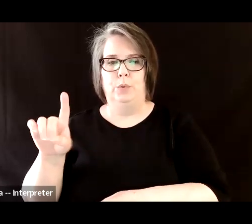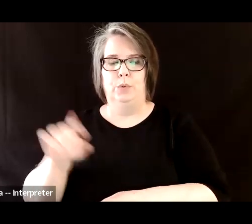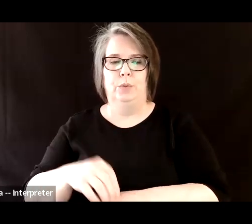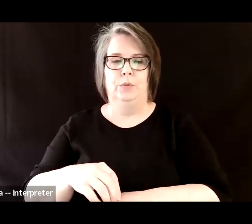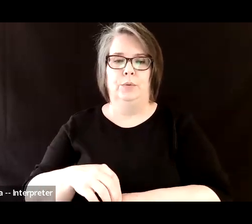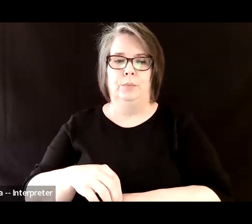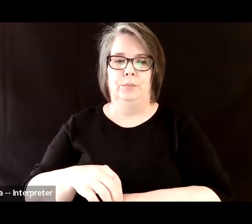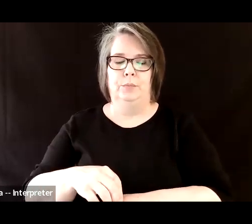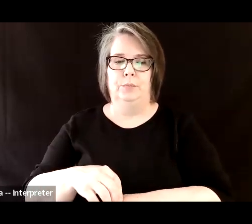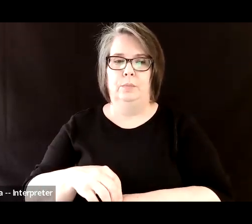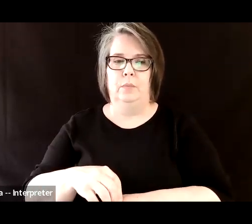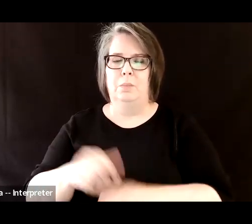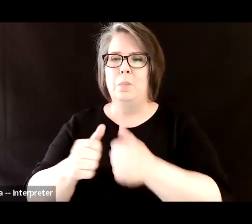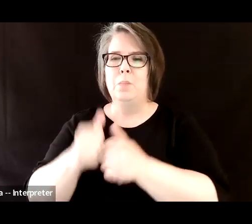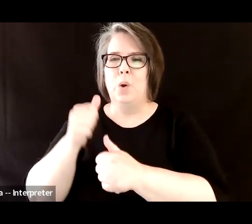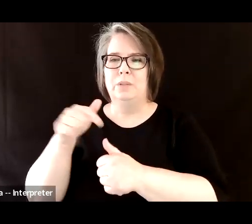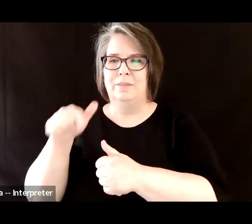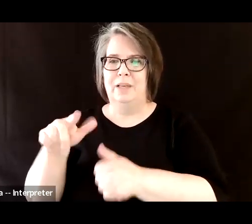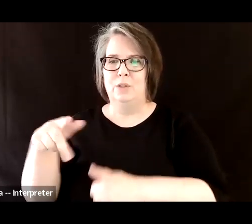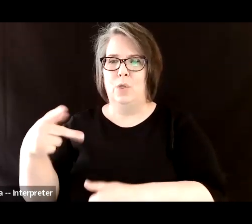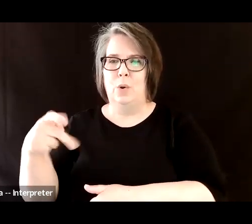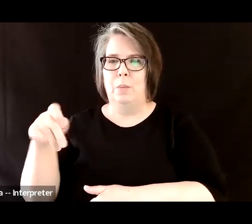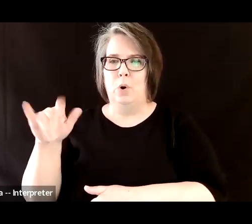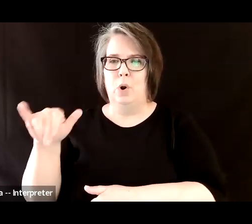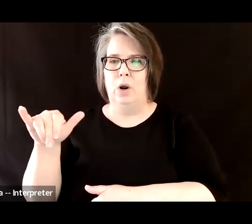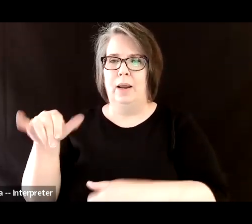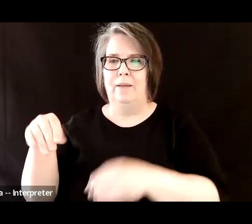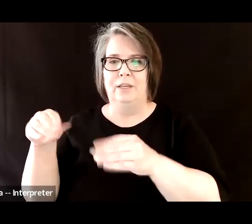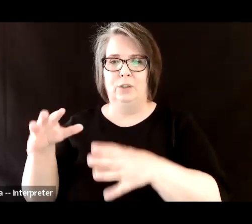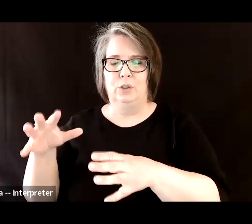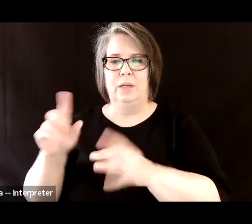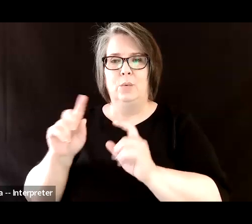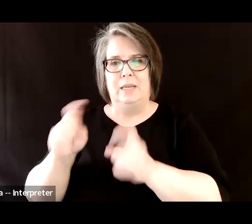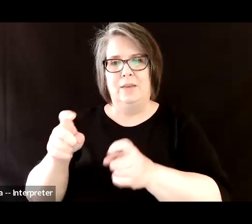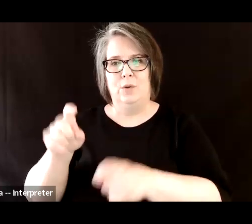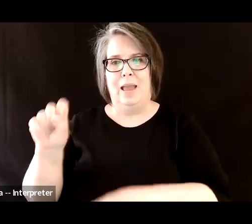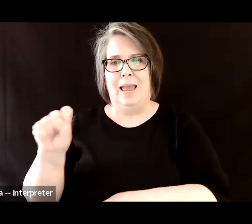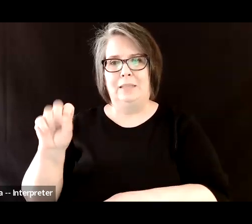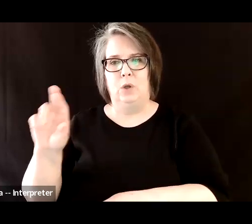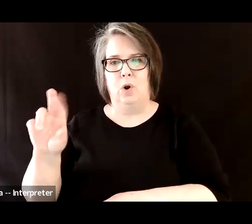And most of these third party vendors should give you an SRT file. That's the most common.